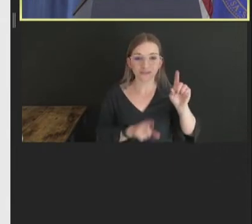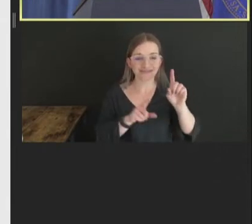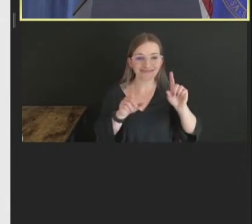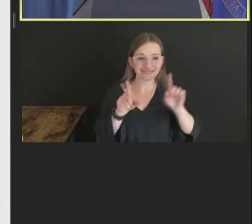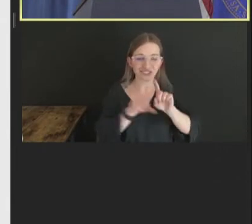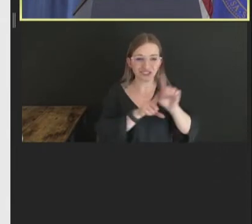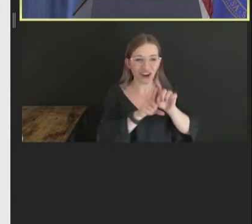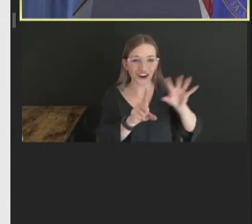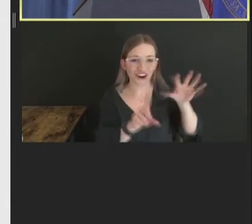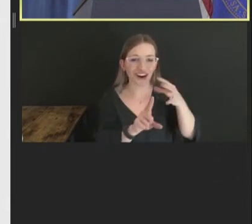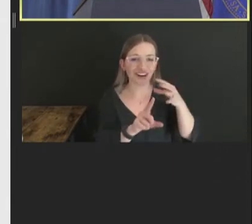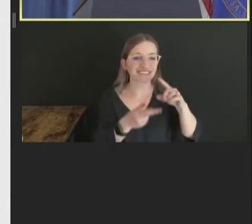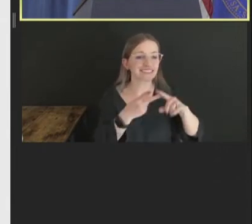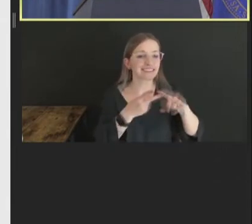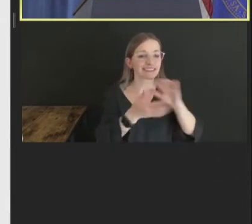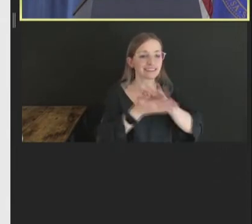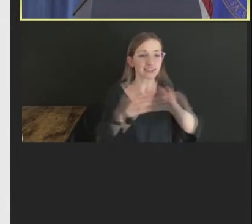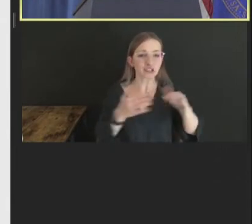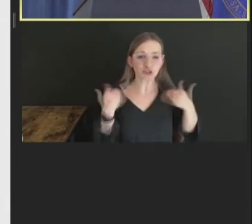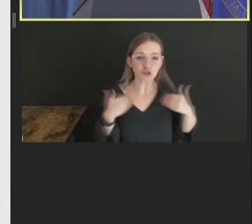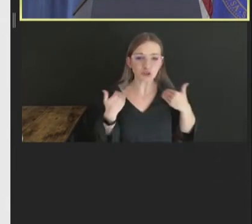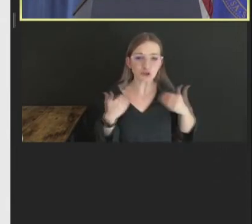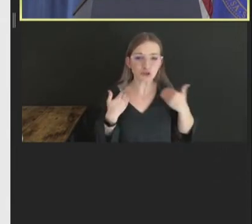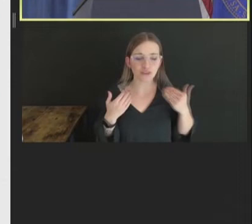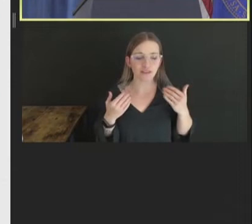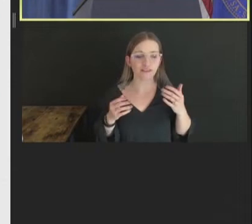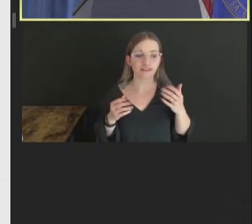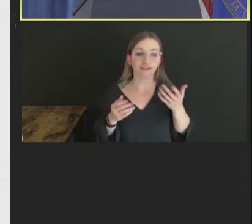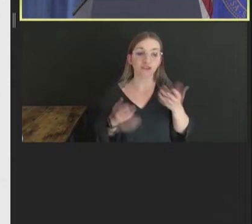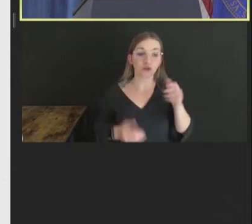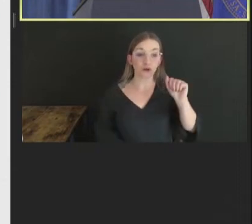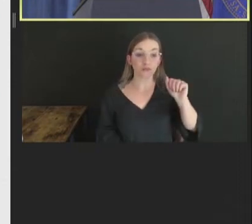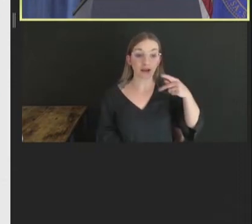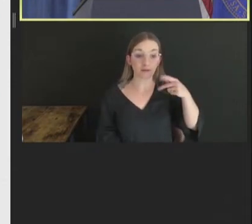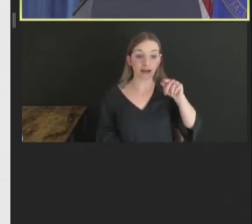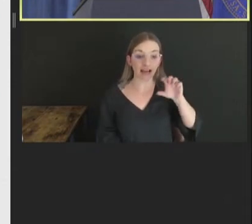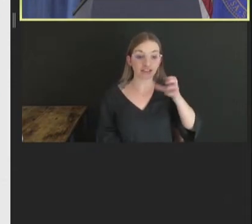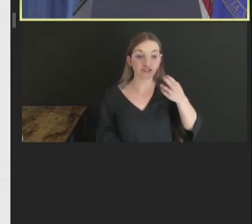here again with San Carlos Apache Tribe was, you know, elders have gotten us to this point.